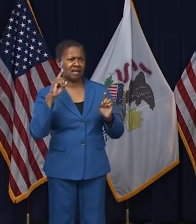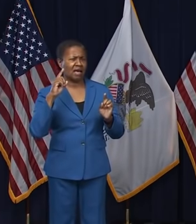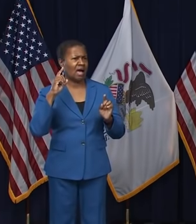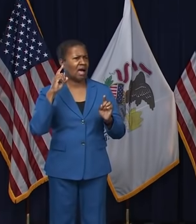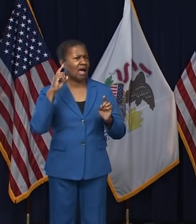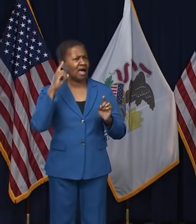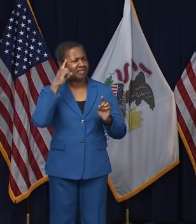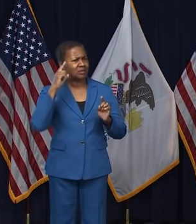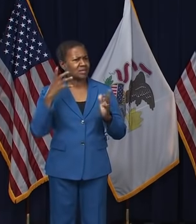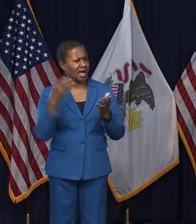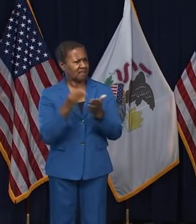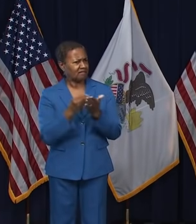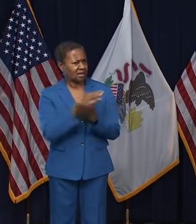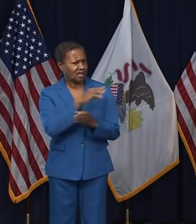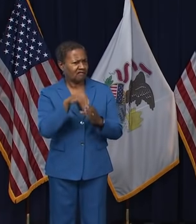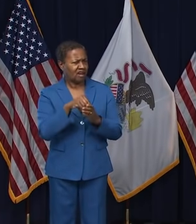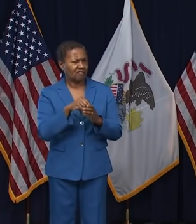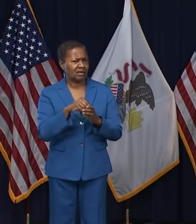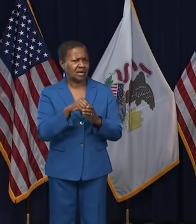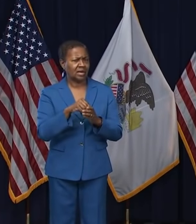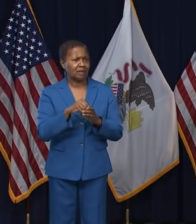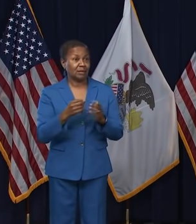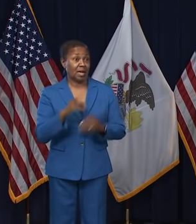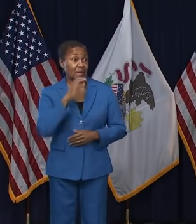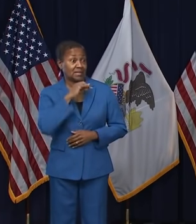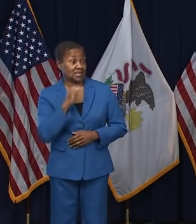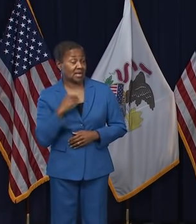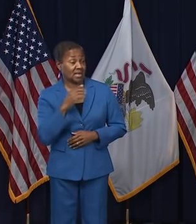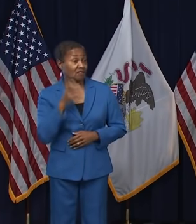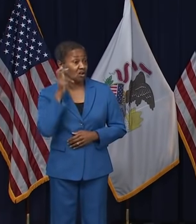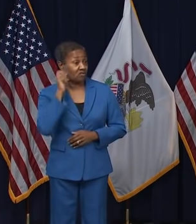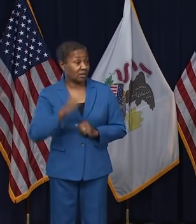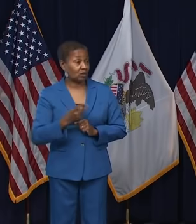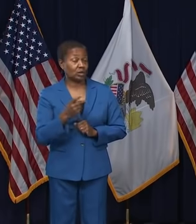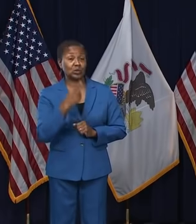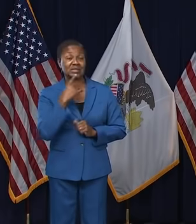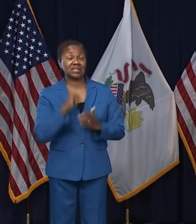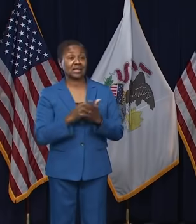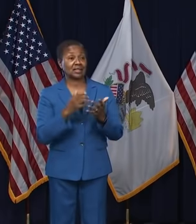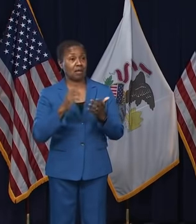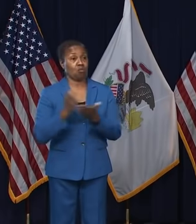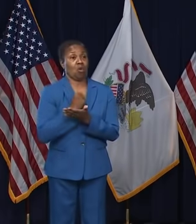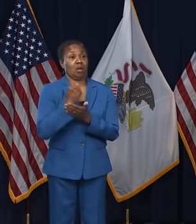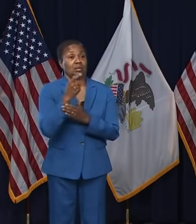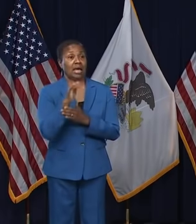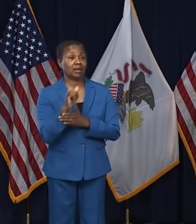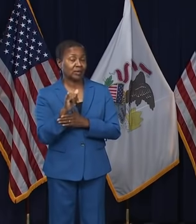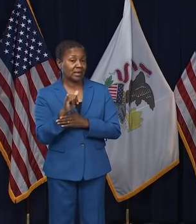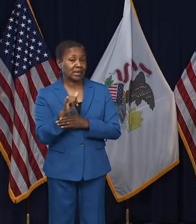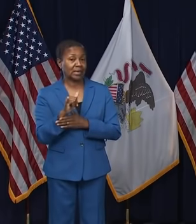employees We've been affected seems like it would a lot of